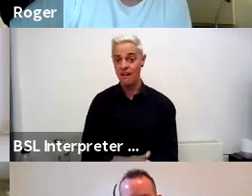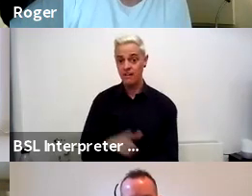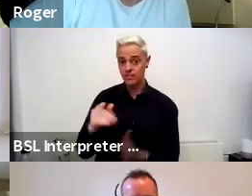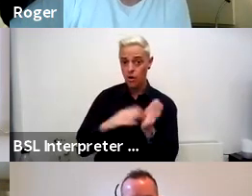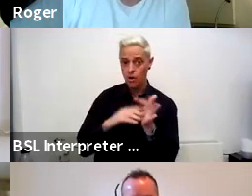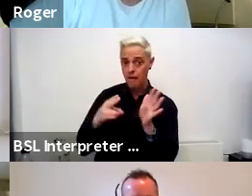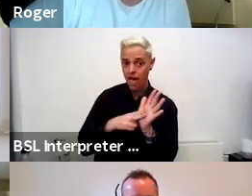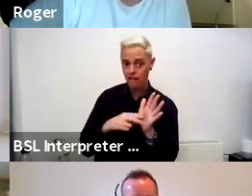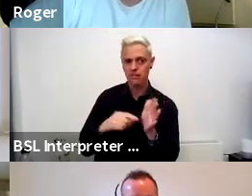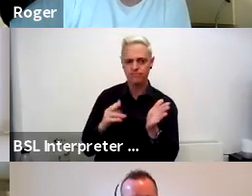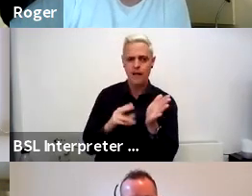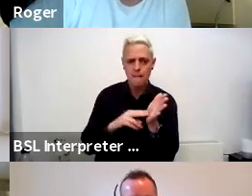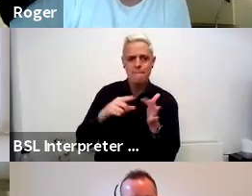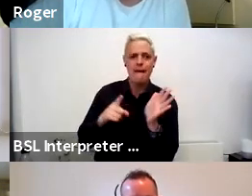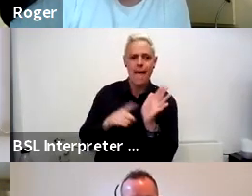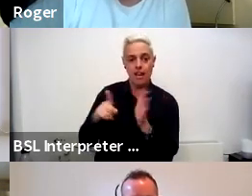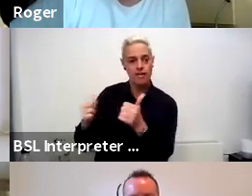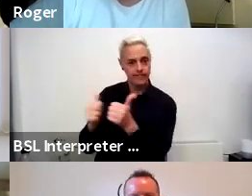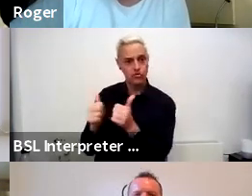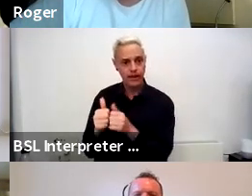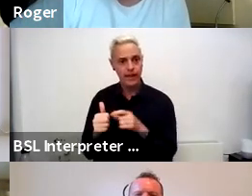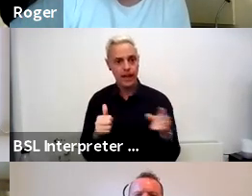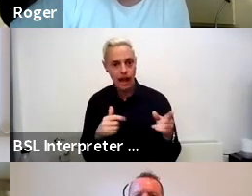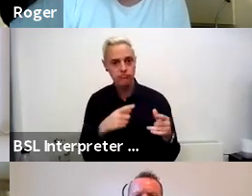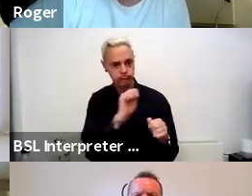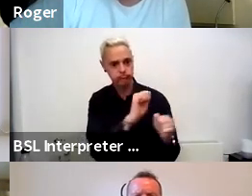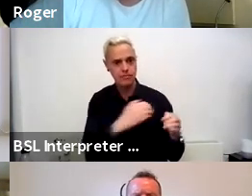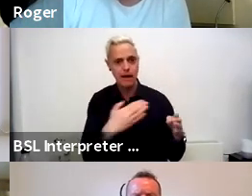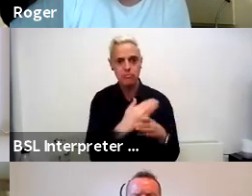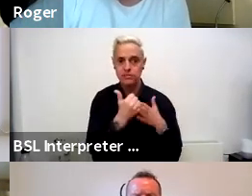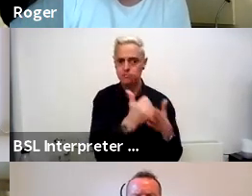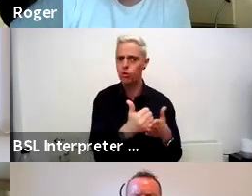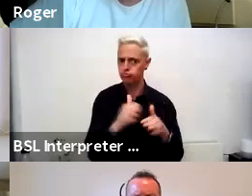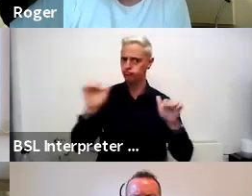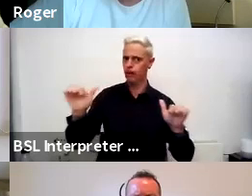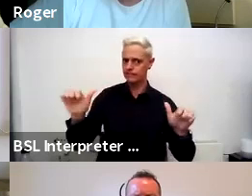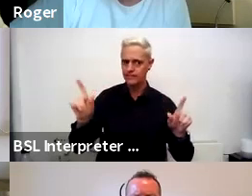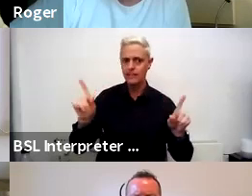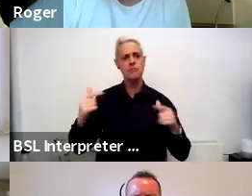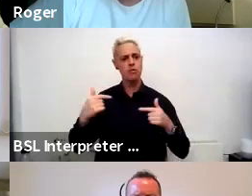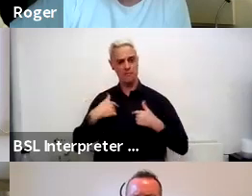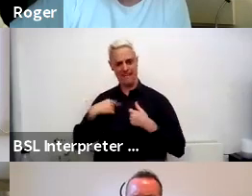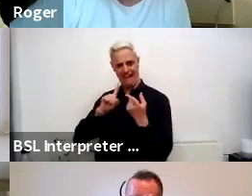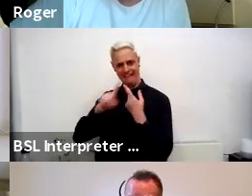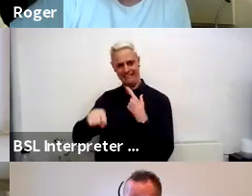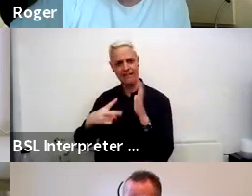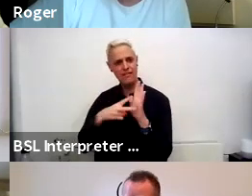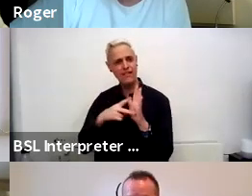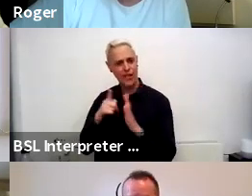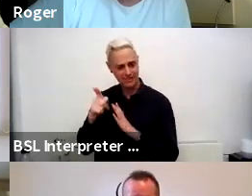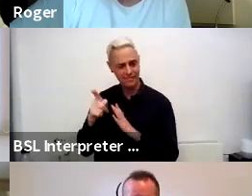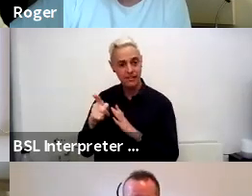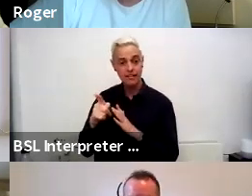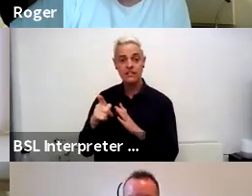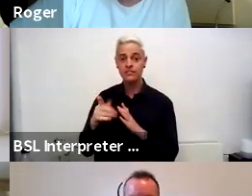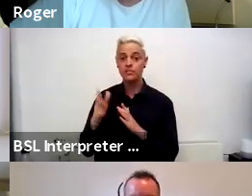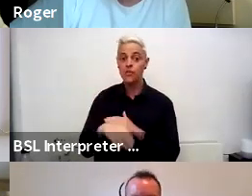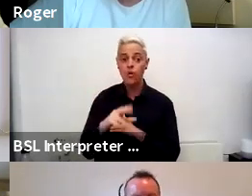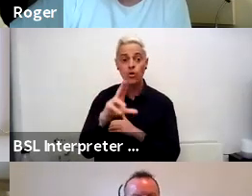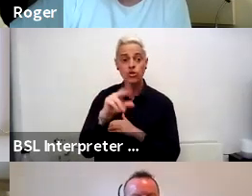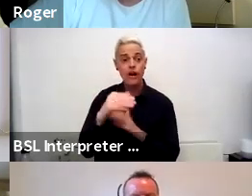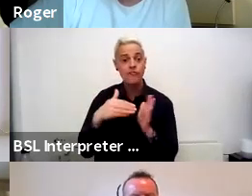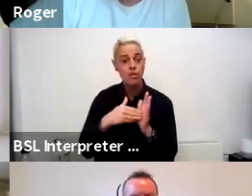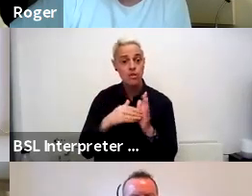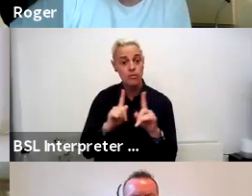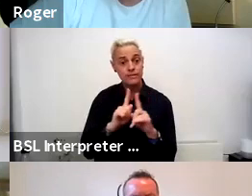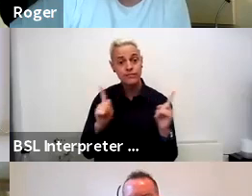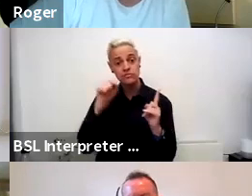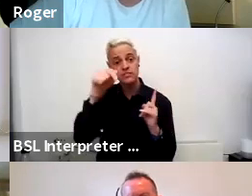Just said I agree with what David said about employment support. But even if I'm talking to your question directly difference within 12 months.